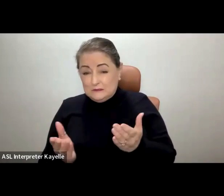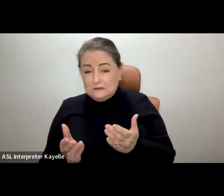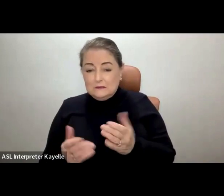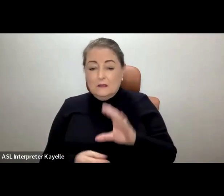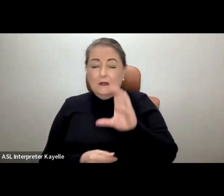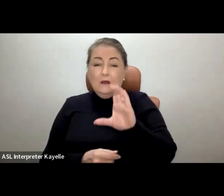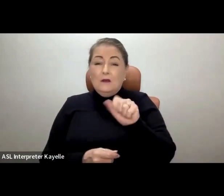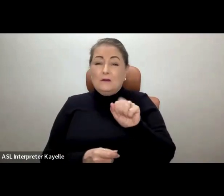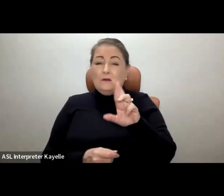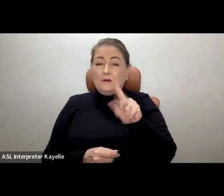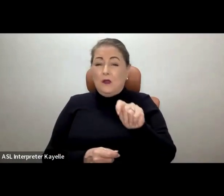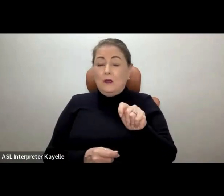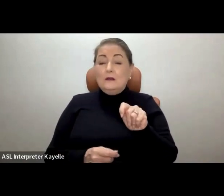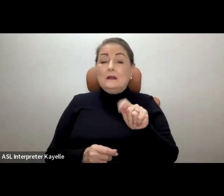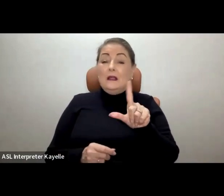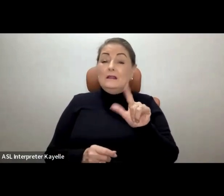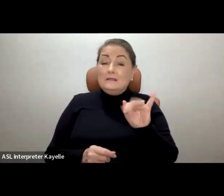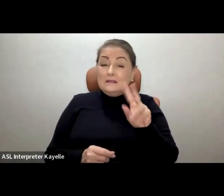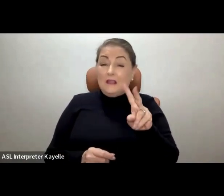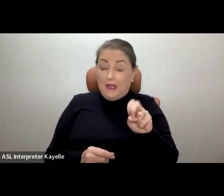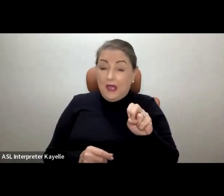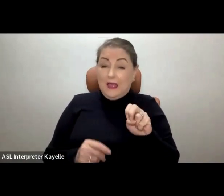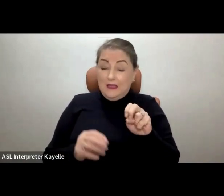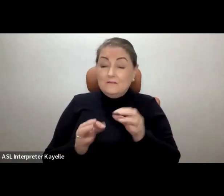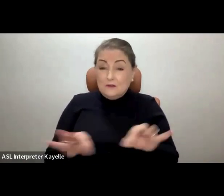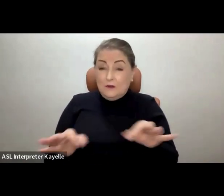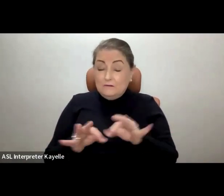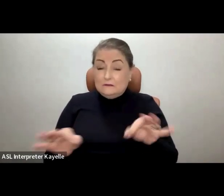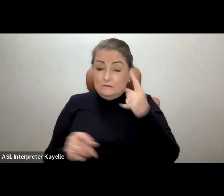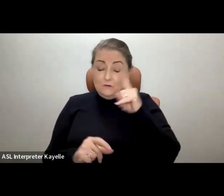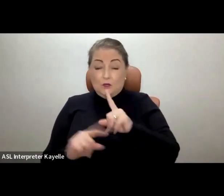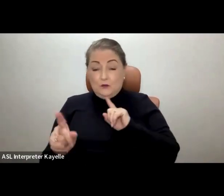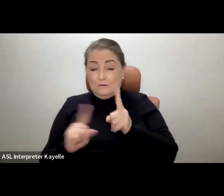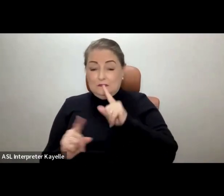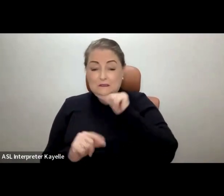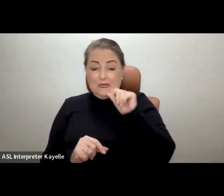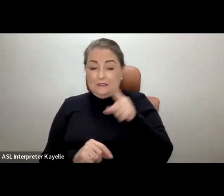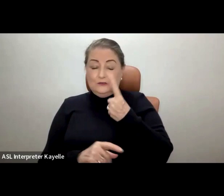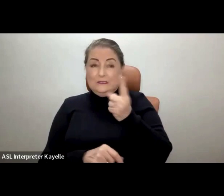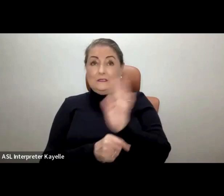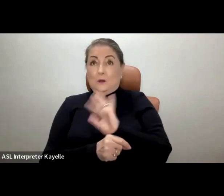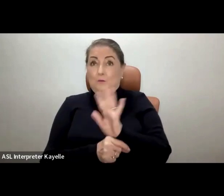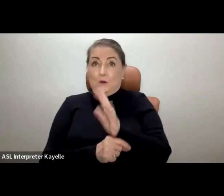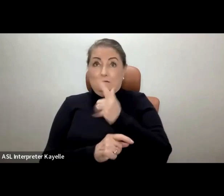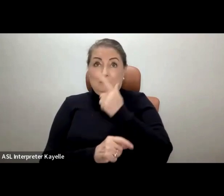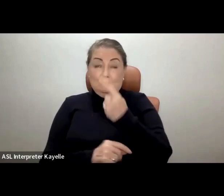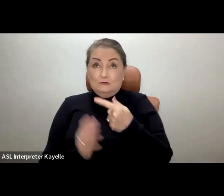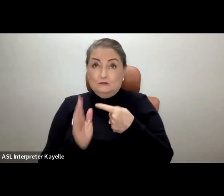is the live captioning for your conversations. So it's not just that the movie that you're showing, I mean, this goes into